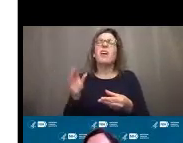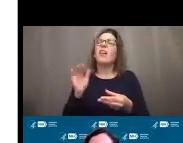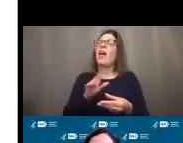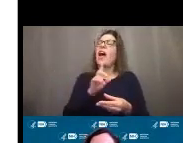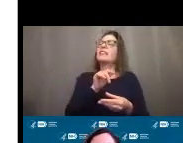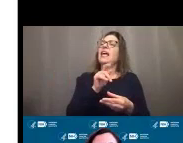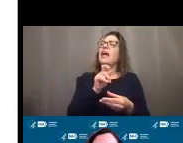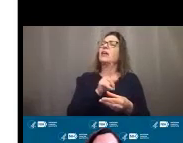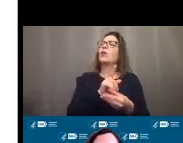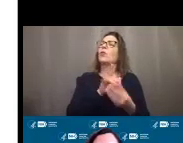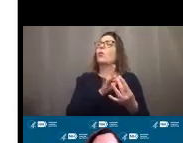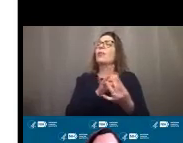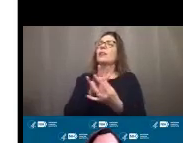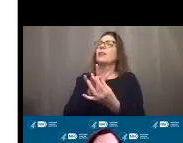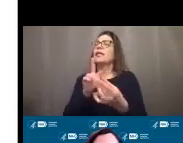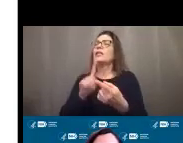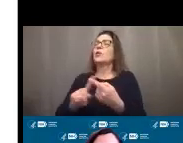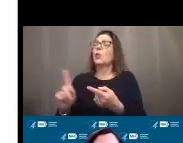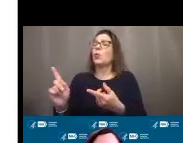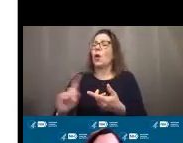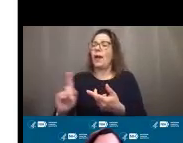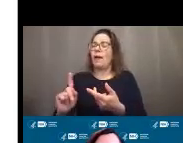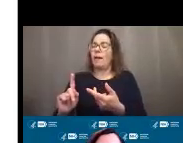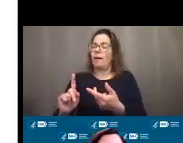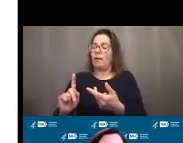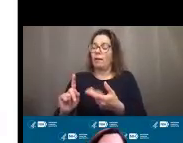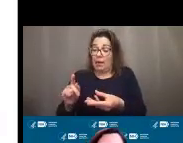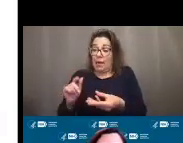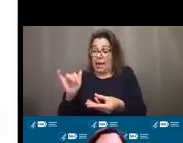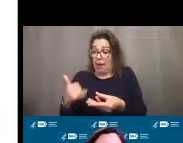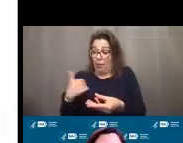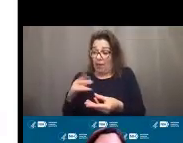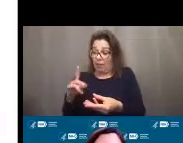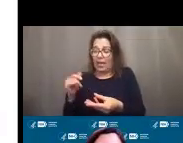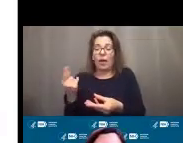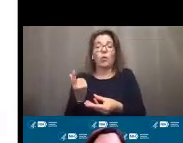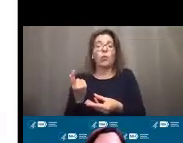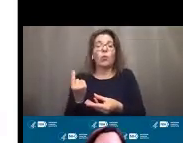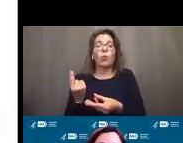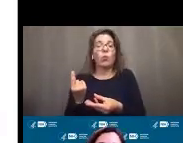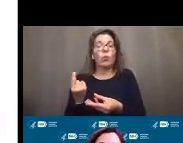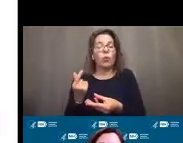Congratulations. That is very awesome, and for those who have fellowships and career awards,